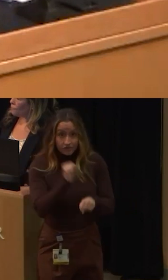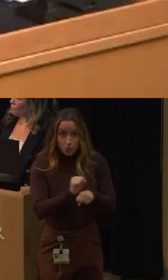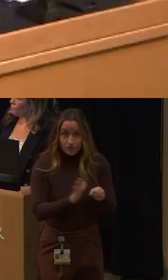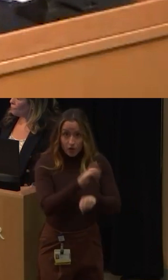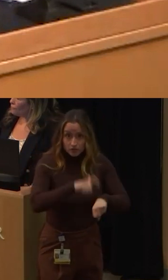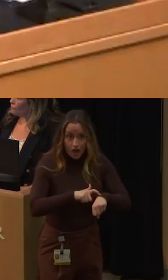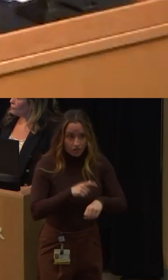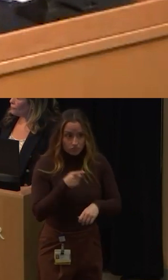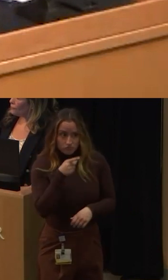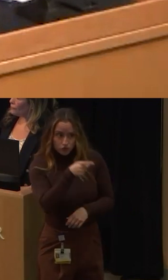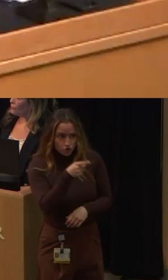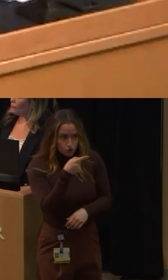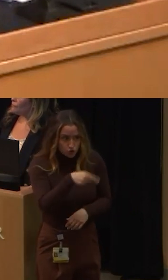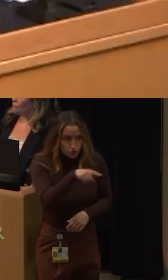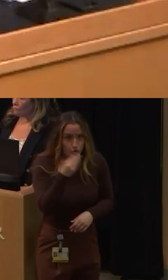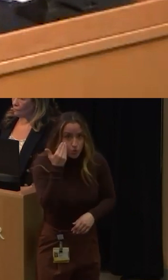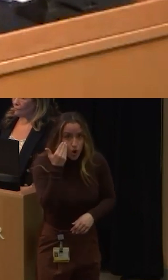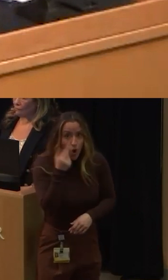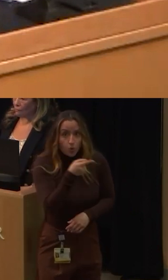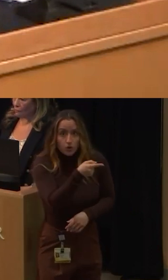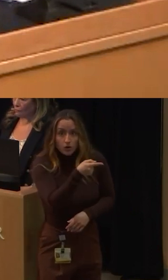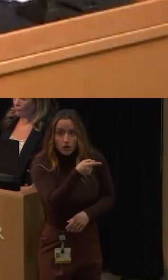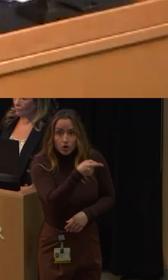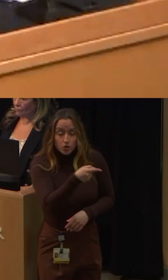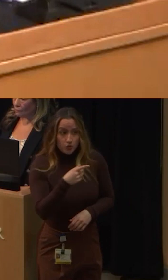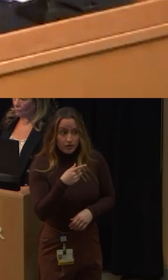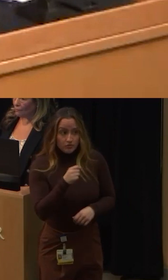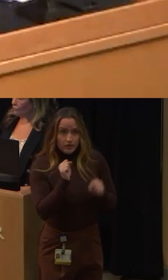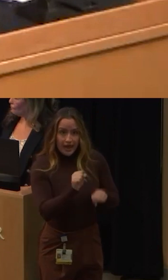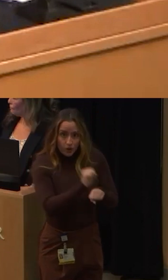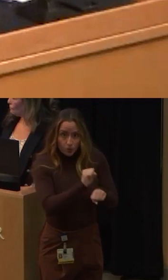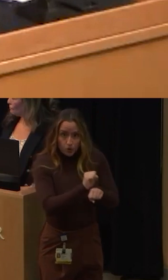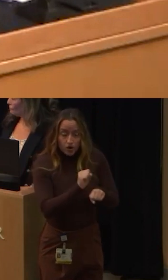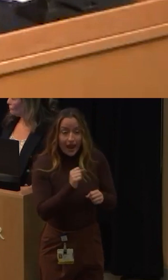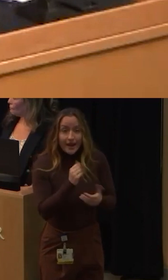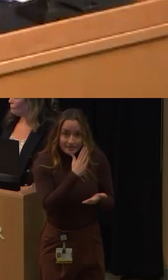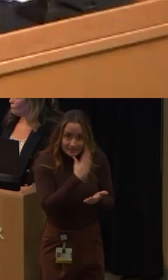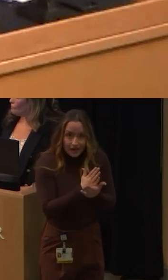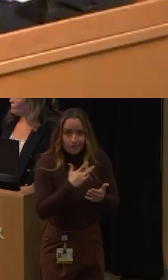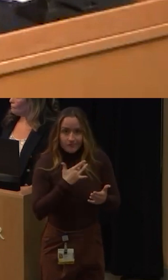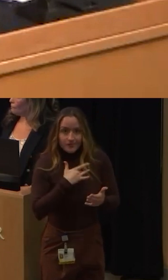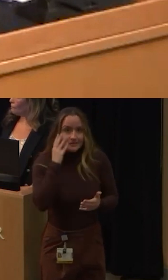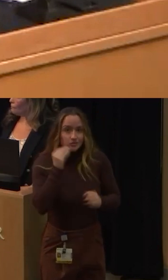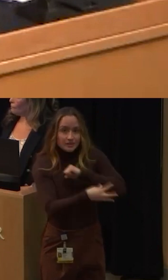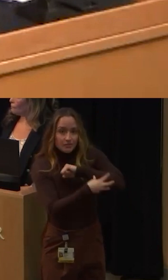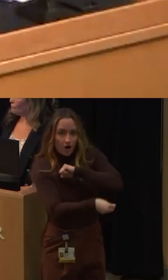are able to make a wage that takes them out of poverty? And that doesn't sound like a lot, but it's $13.